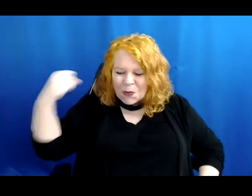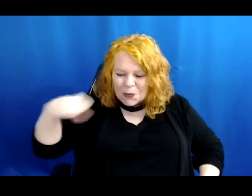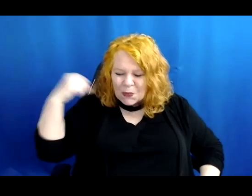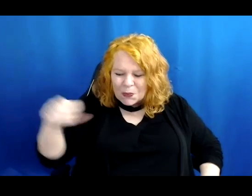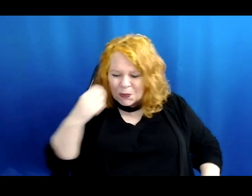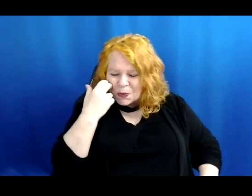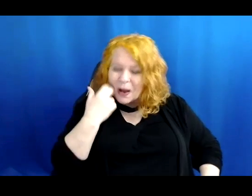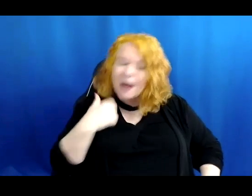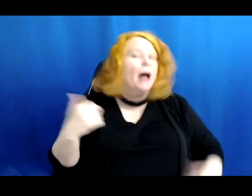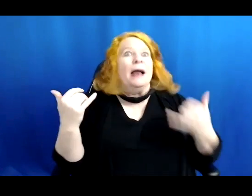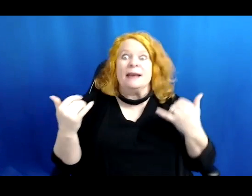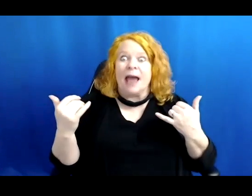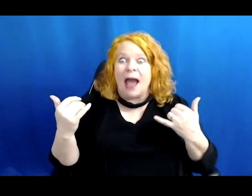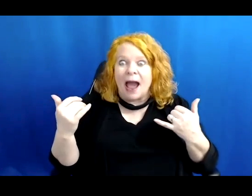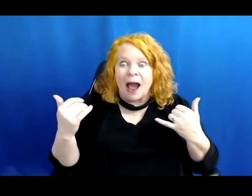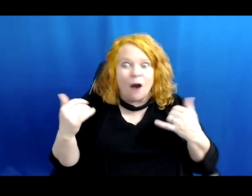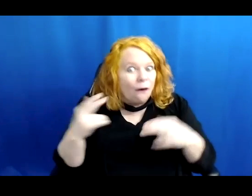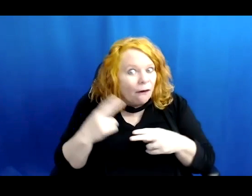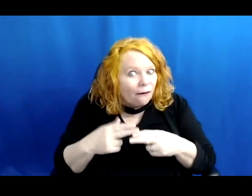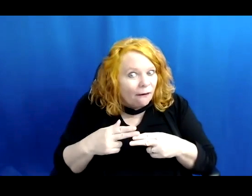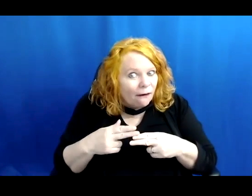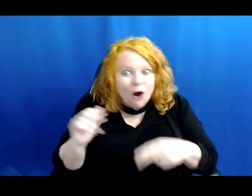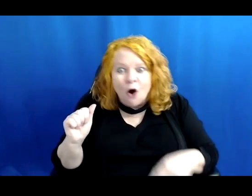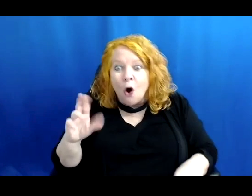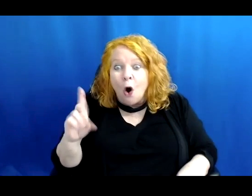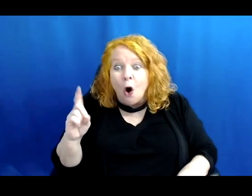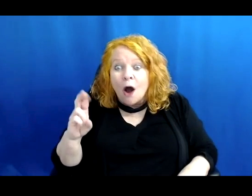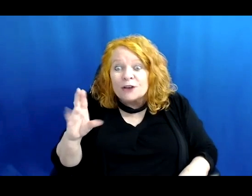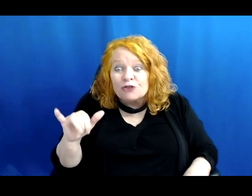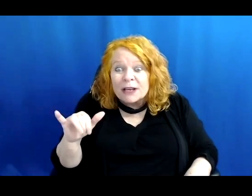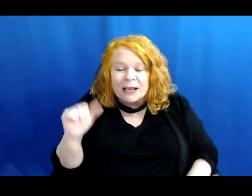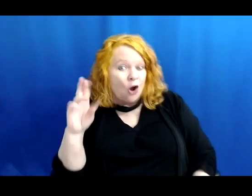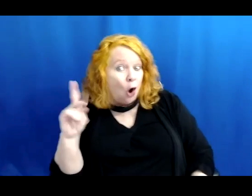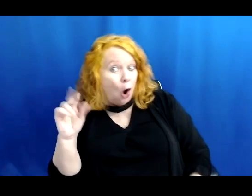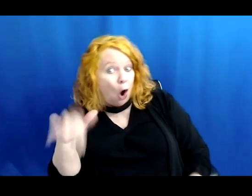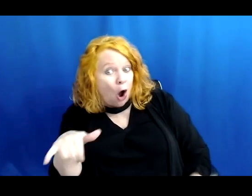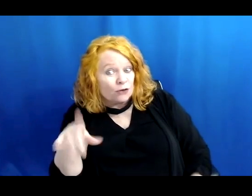Now it's Aubrey. Aubrey, Aubrey, hello Aubrey.